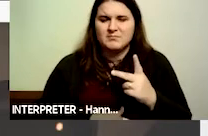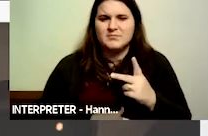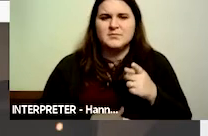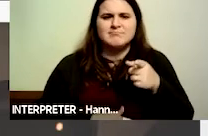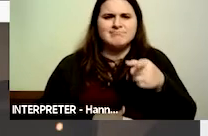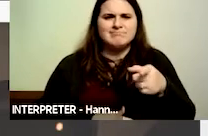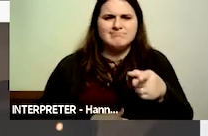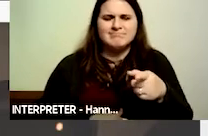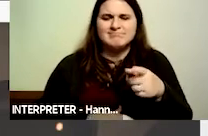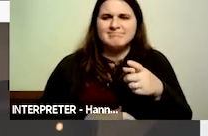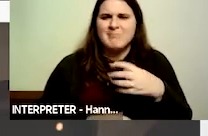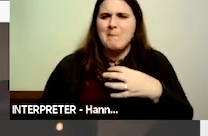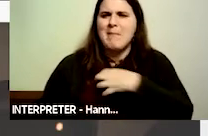are physical badges and this sense